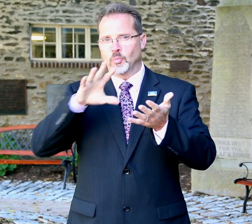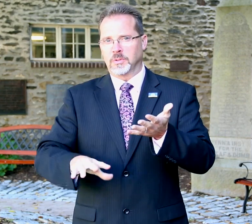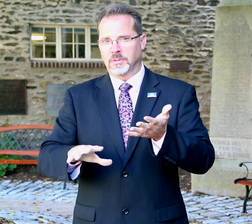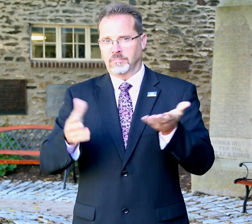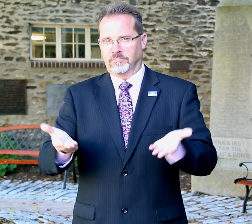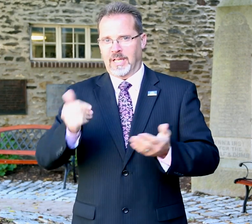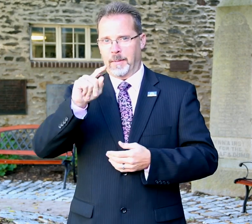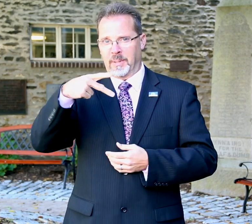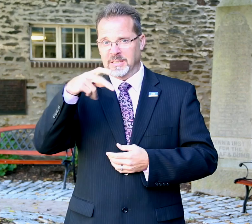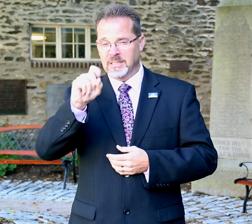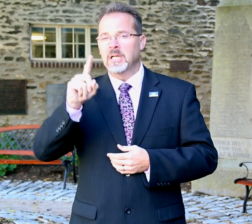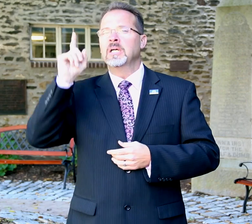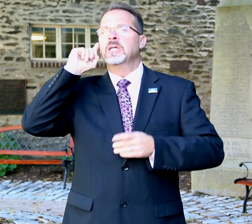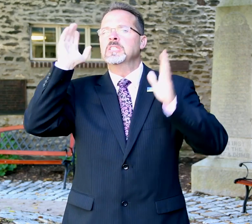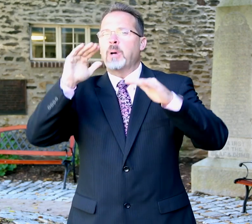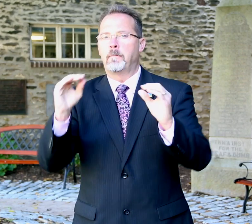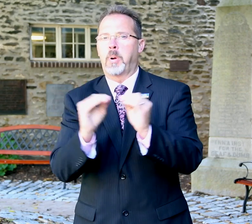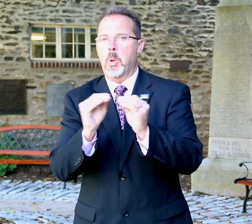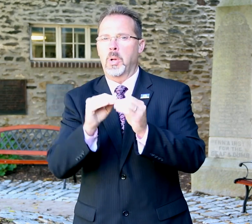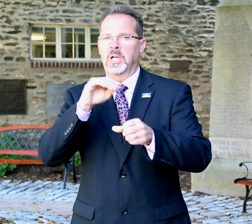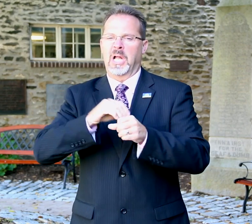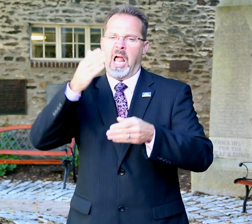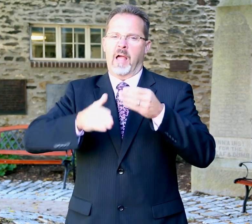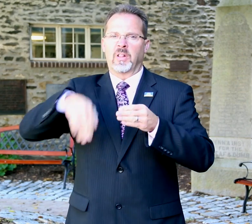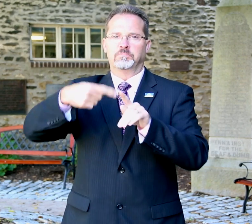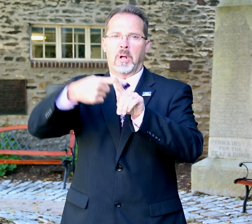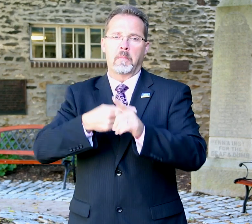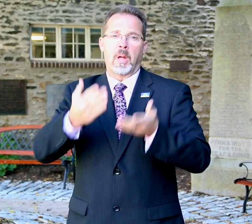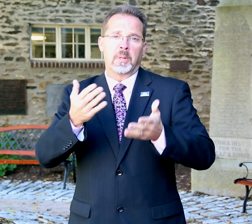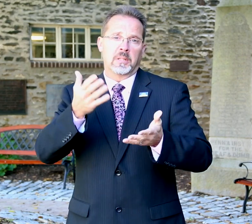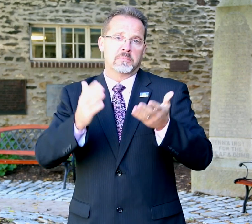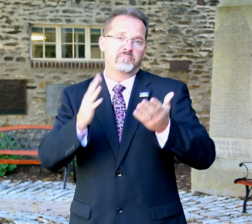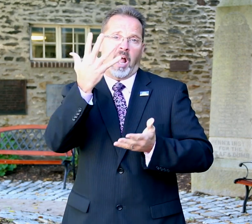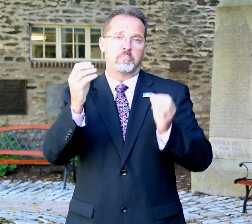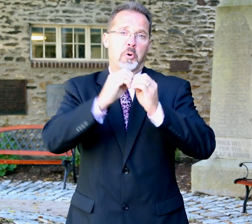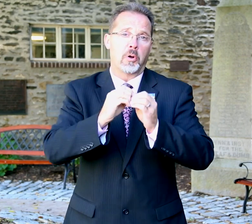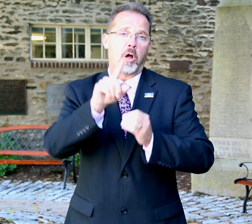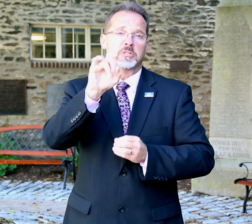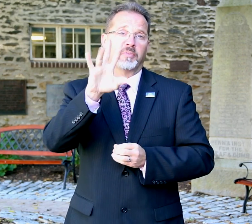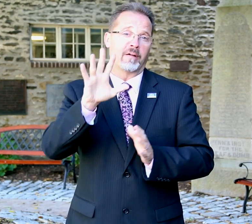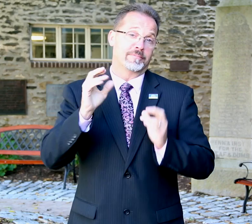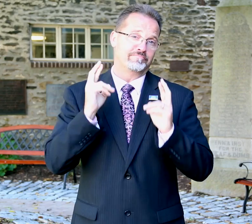We expect more by the end of the month, maybe five more to make 175.